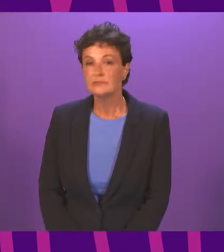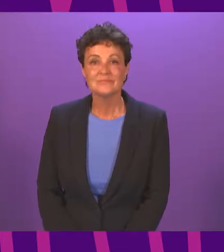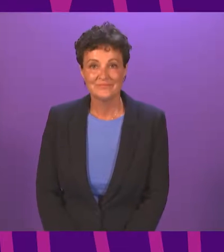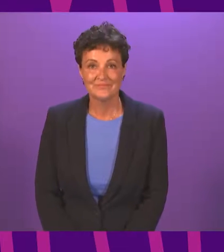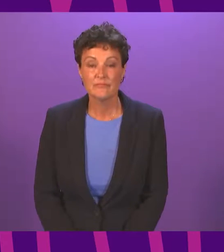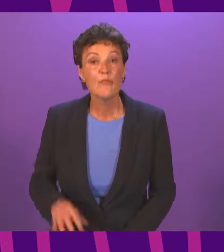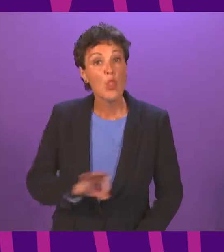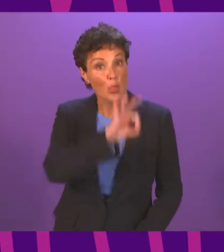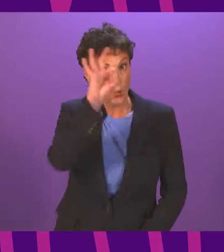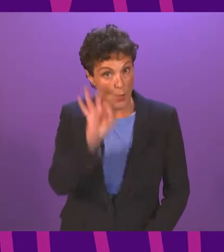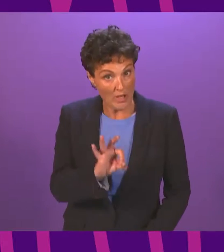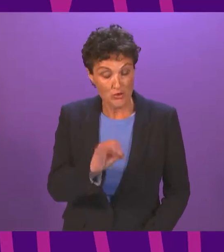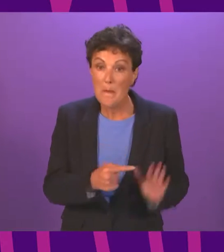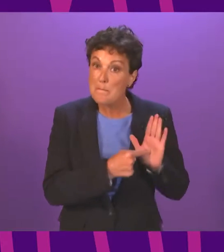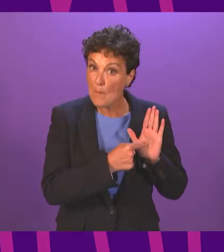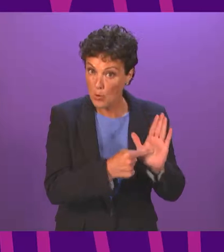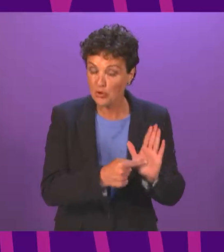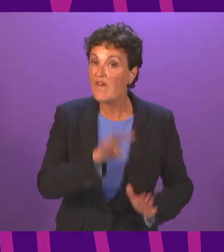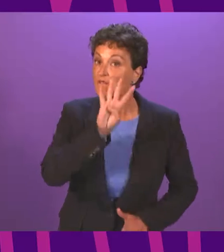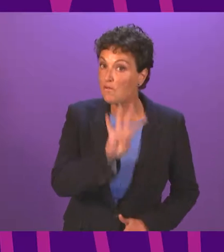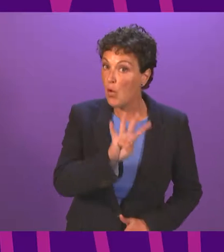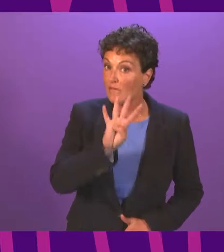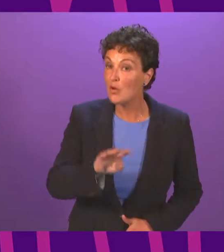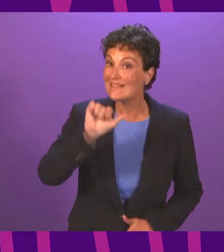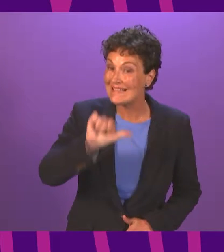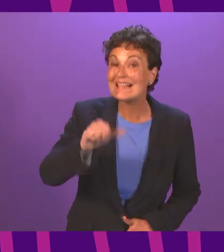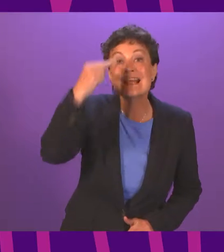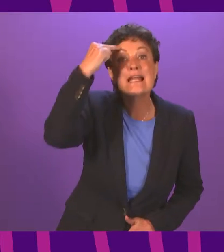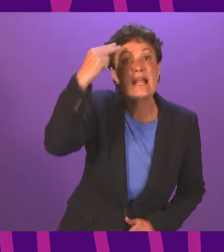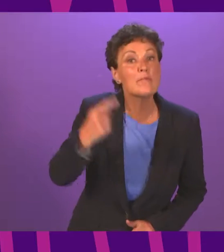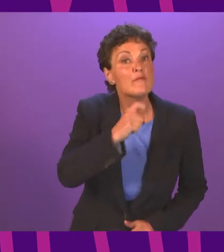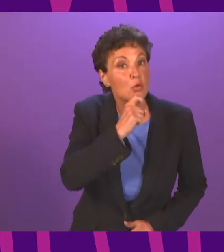The question is, that motion S6M-00446, in the name of John Swinney, on the Coronavirus